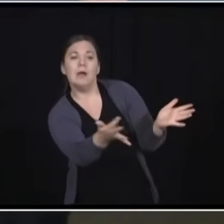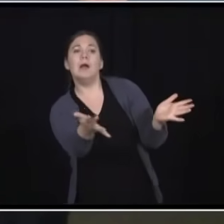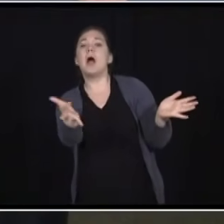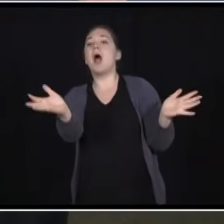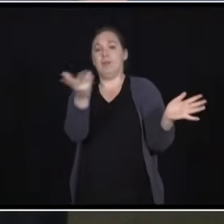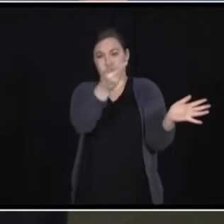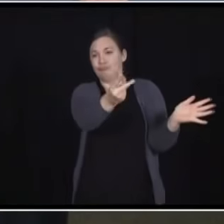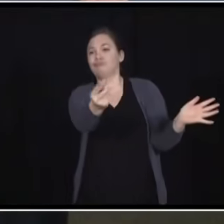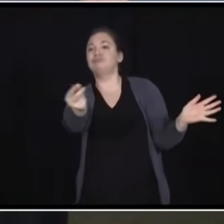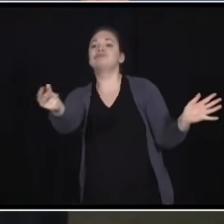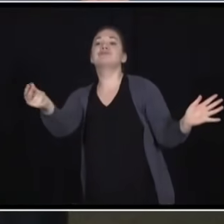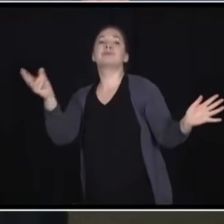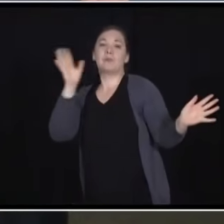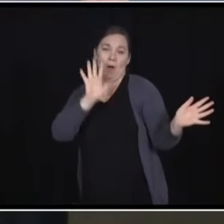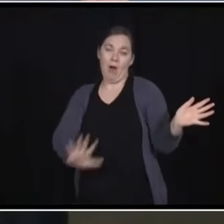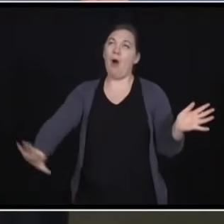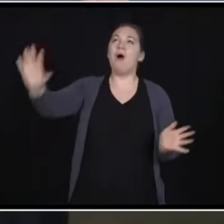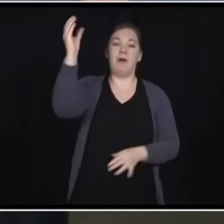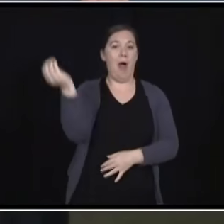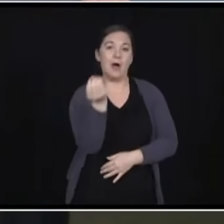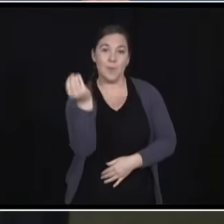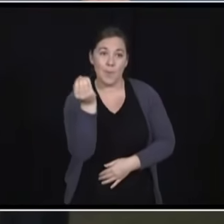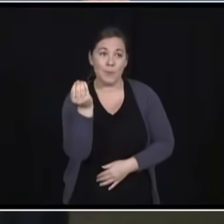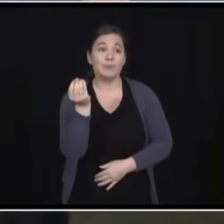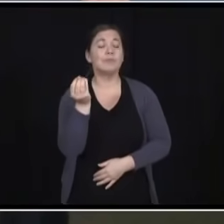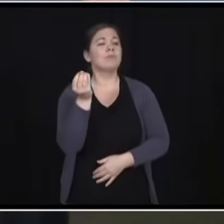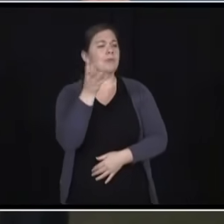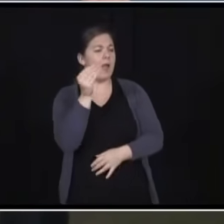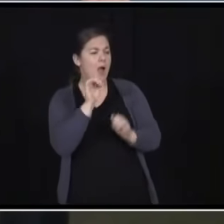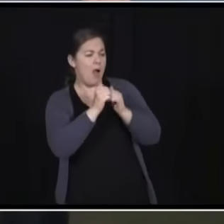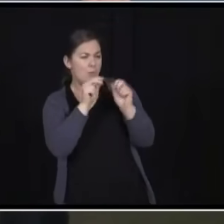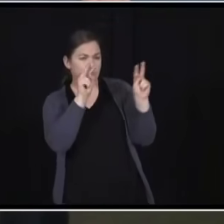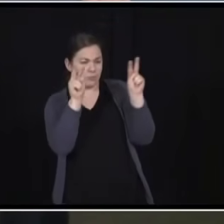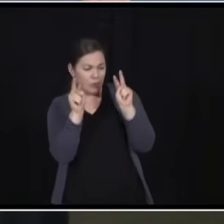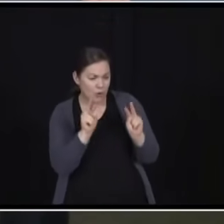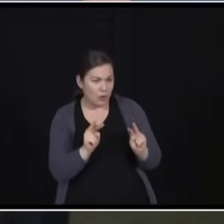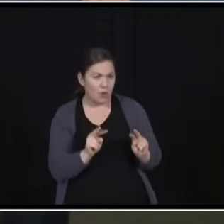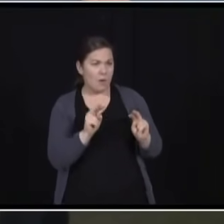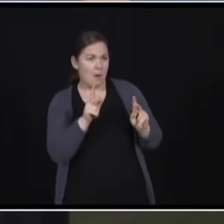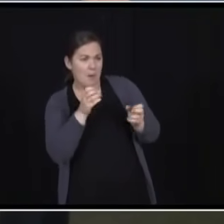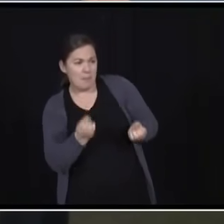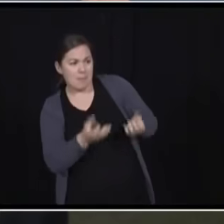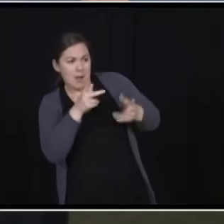phased vaccination program that will initially prioritize vulnerable populations, followed by mass immunization. Clinical guidance on vaccine administration